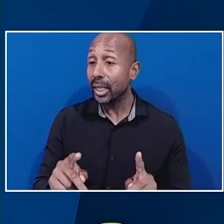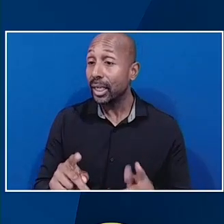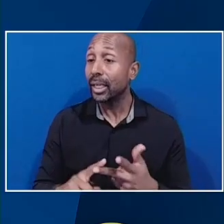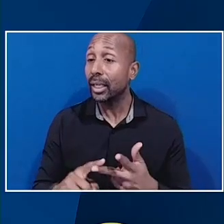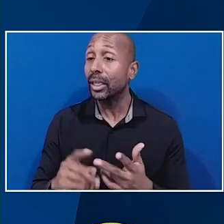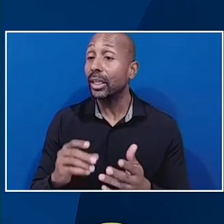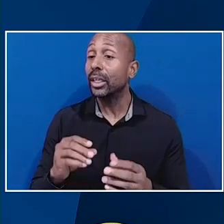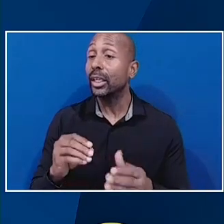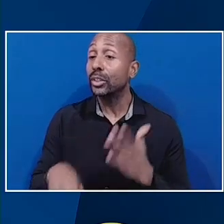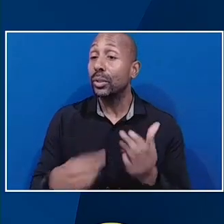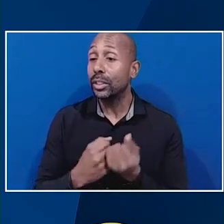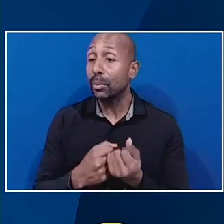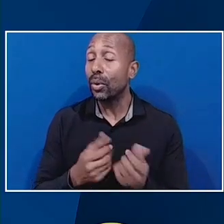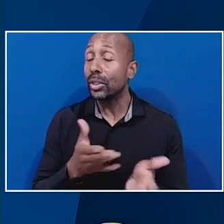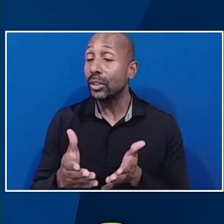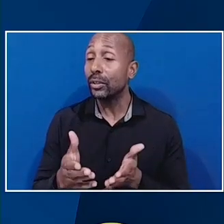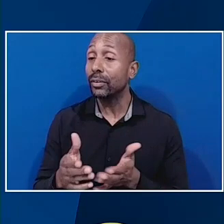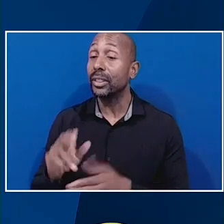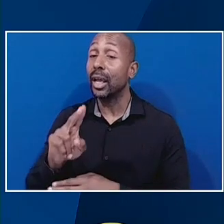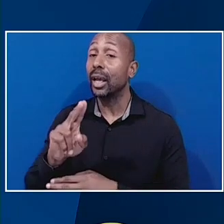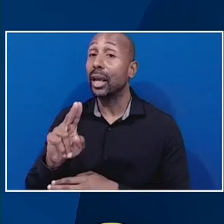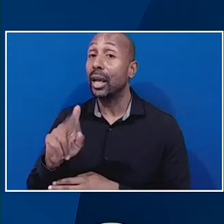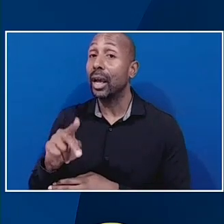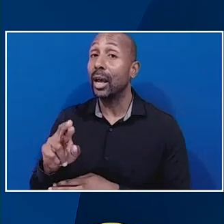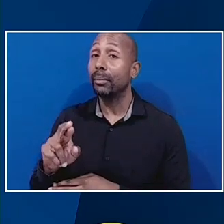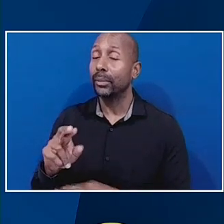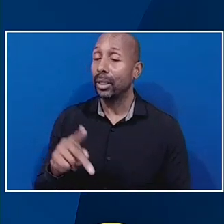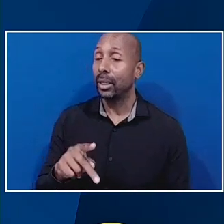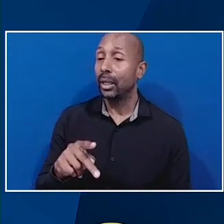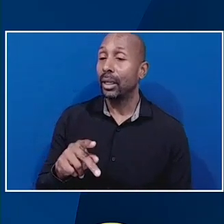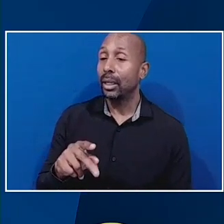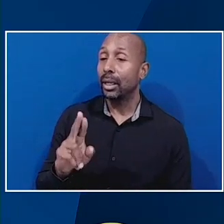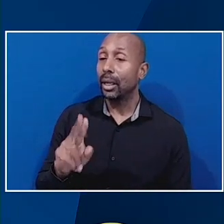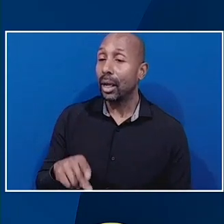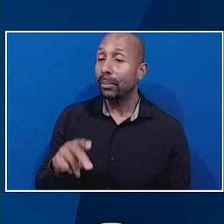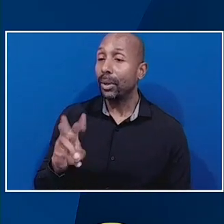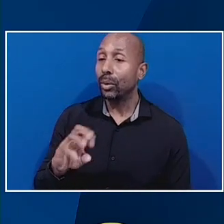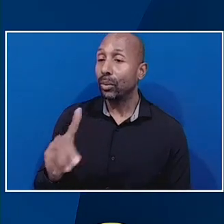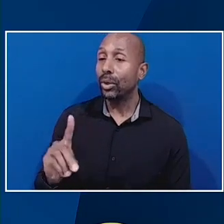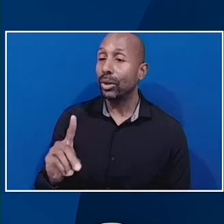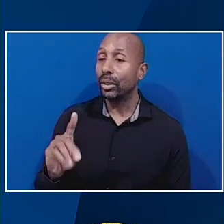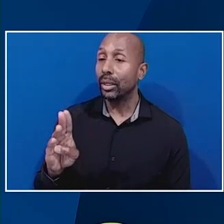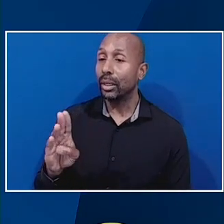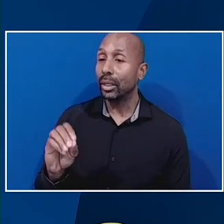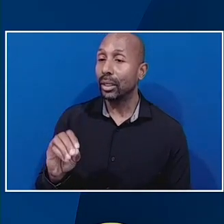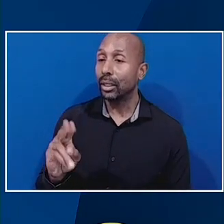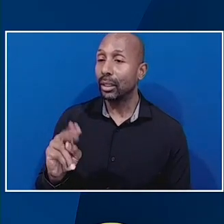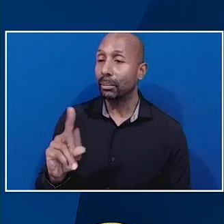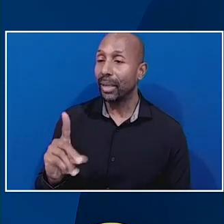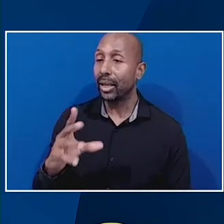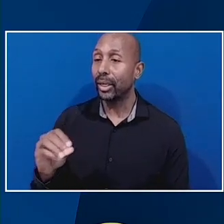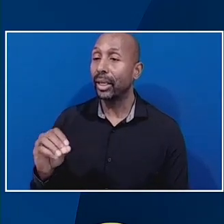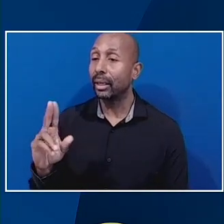Bound Math Science. The Office of Pre-College programs at Cal State San Bernardino supports the Department's proposal to expand the